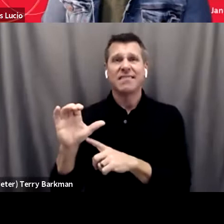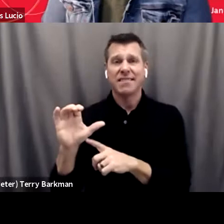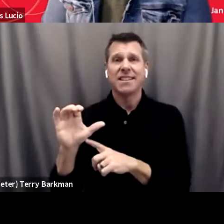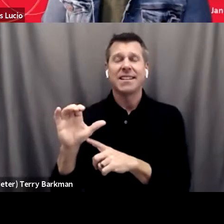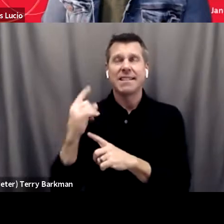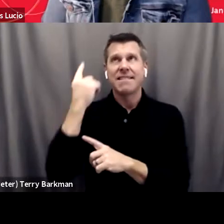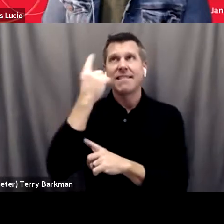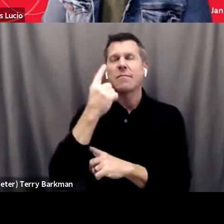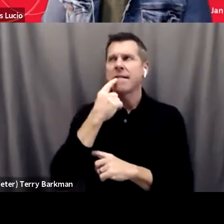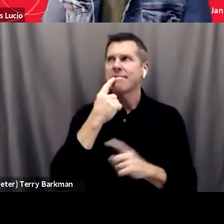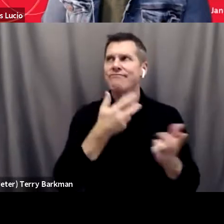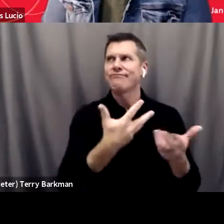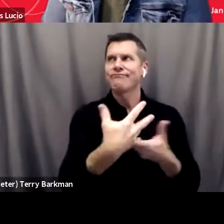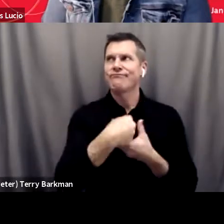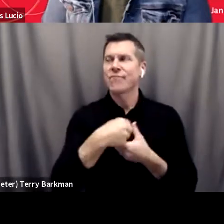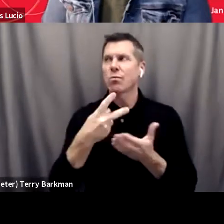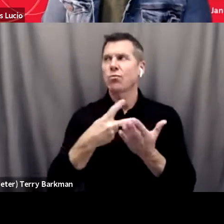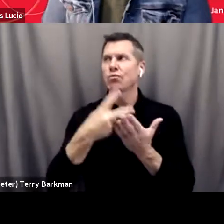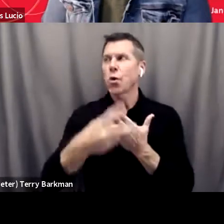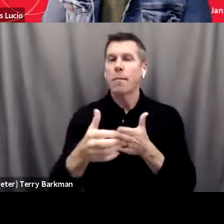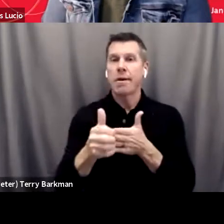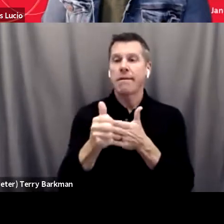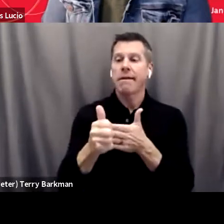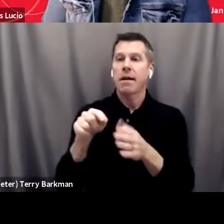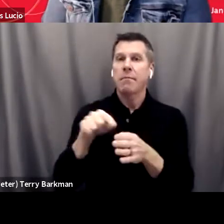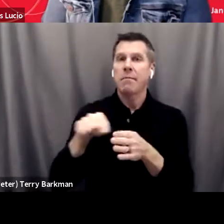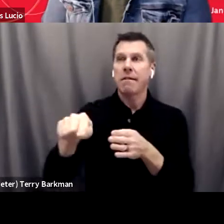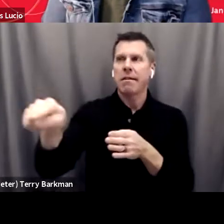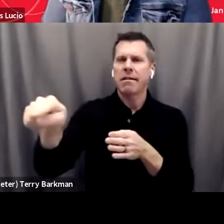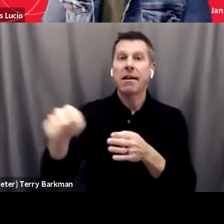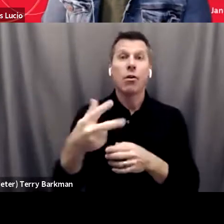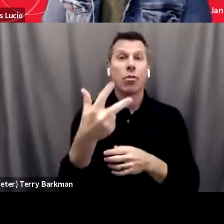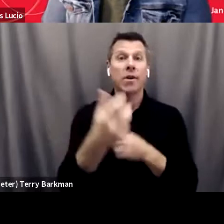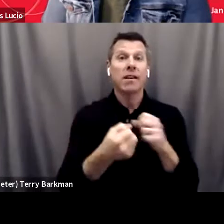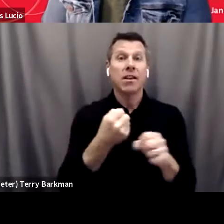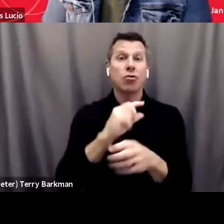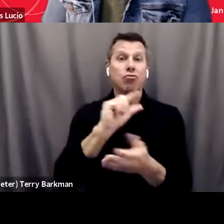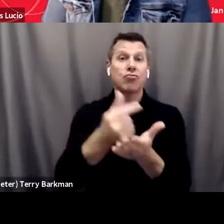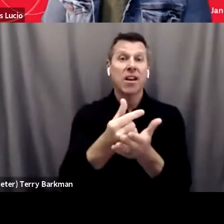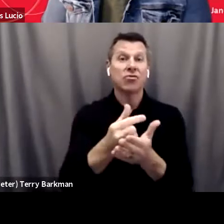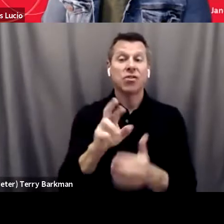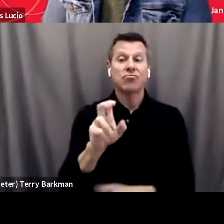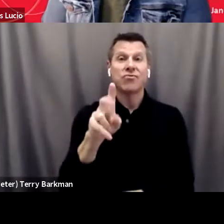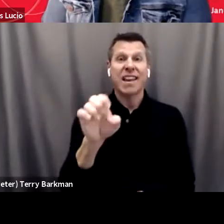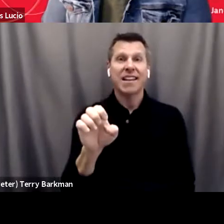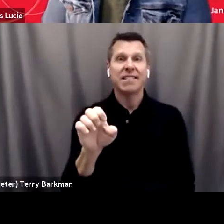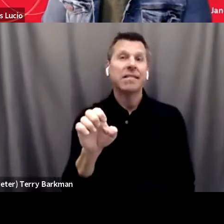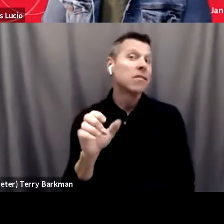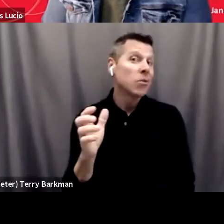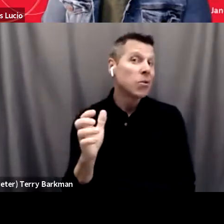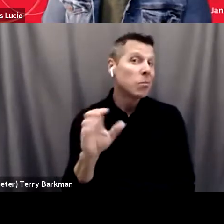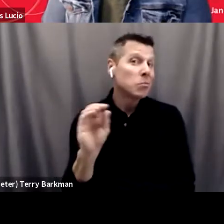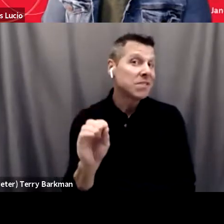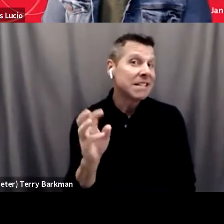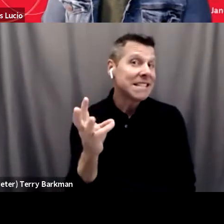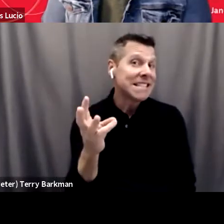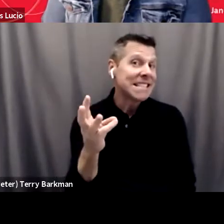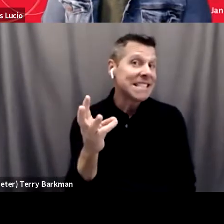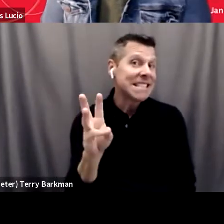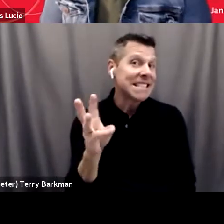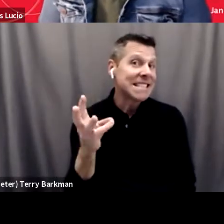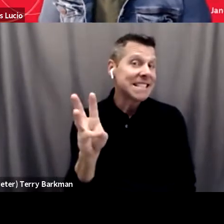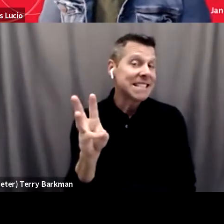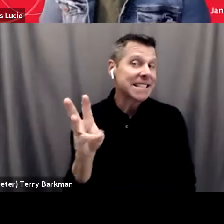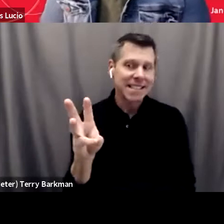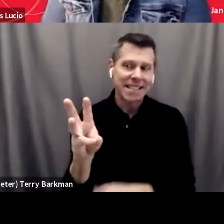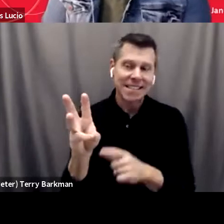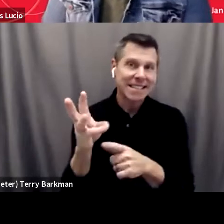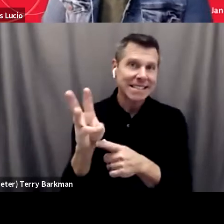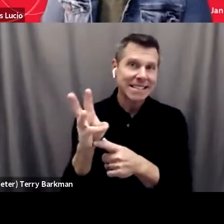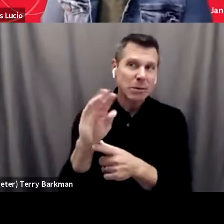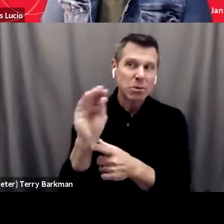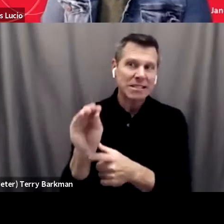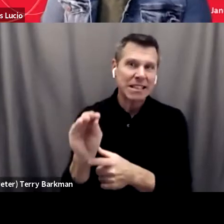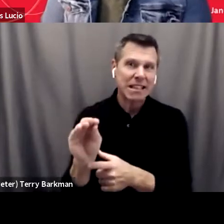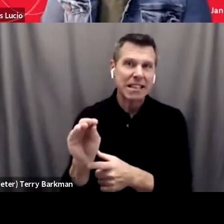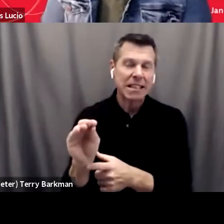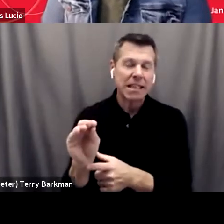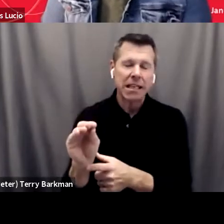guided pathways, our three year graduation rate was 16%. One 6%, which, you know, obviously is is way too low. I mean that you